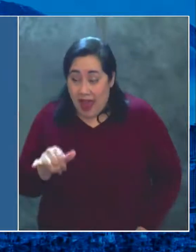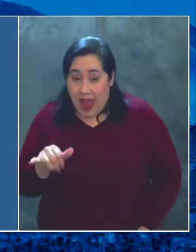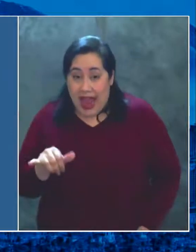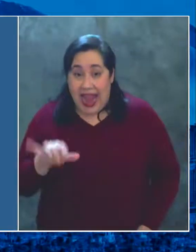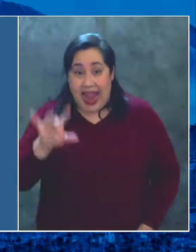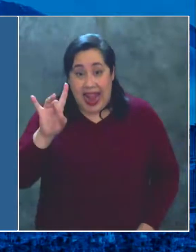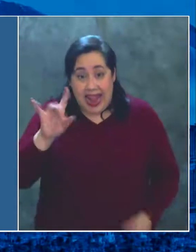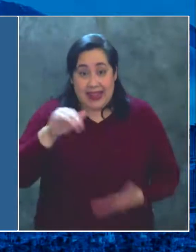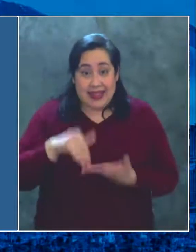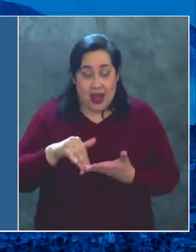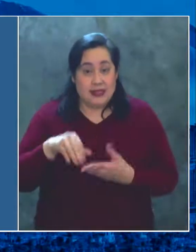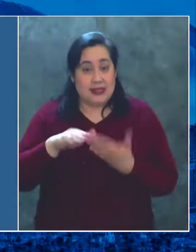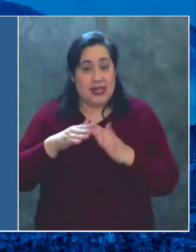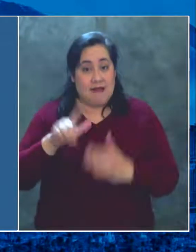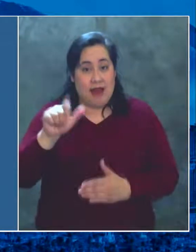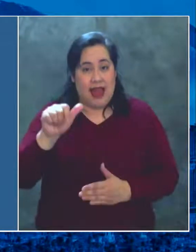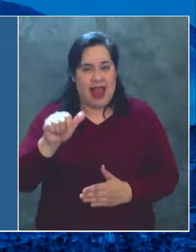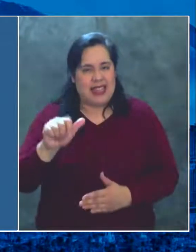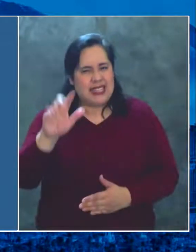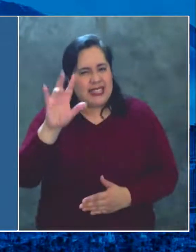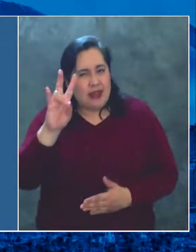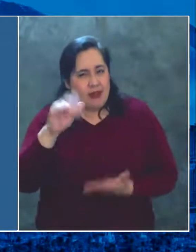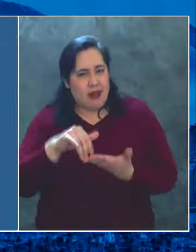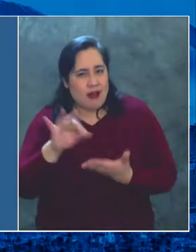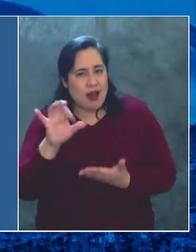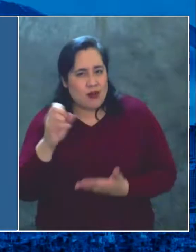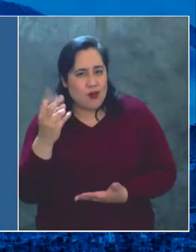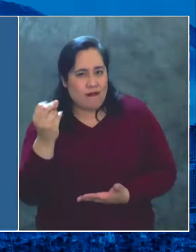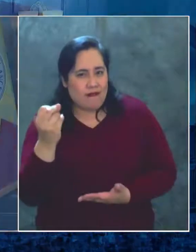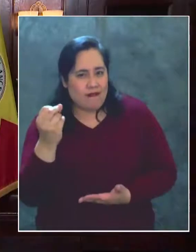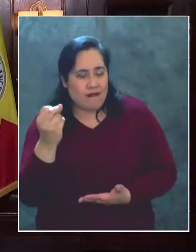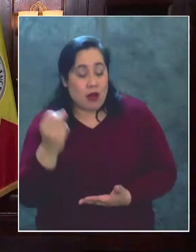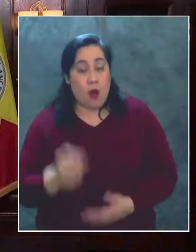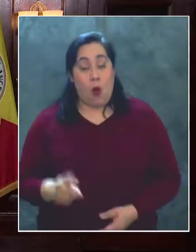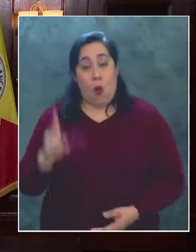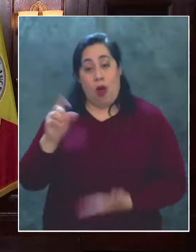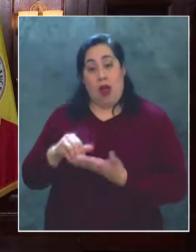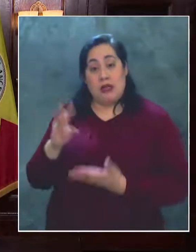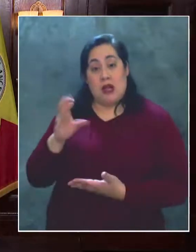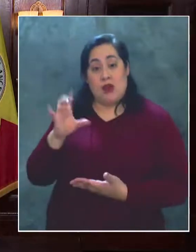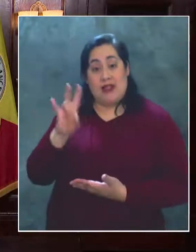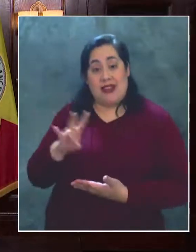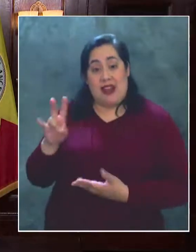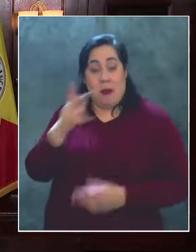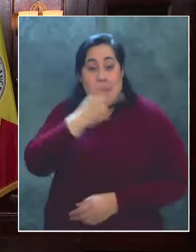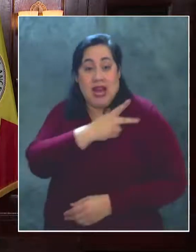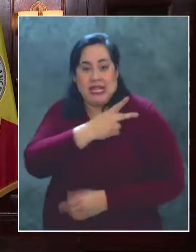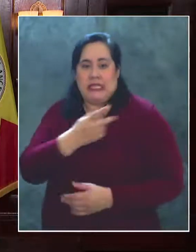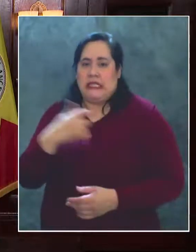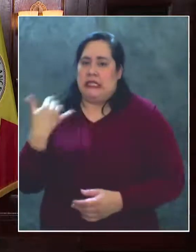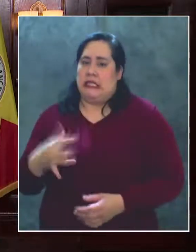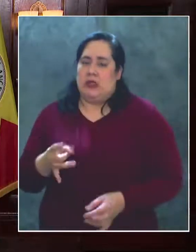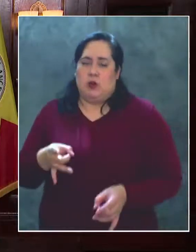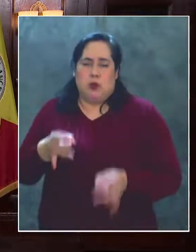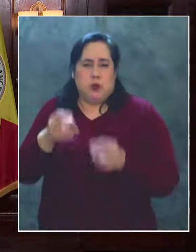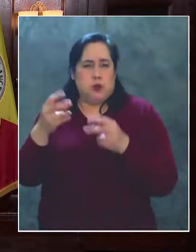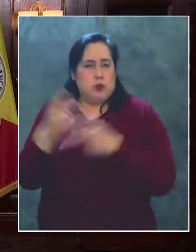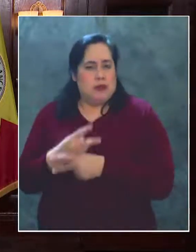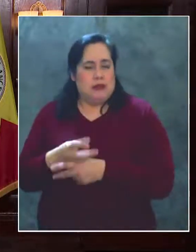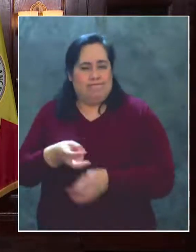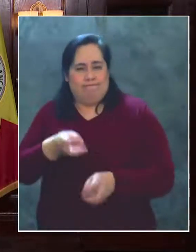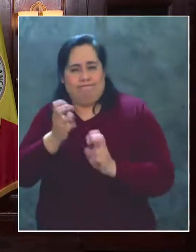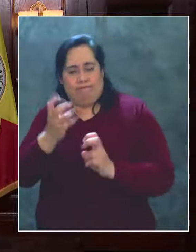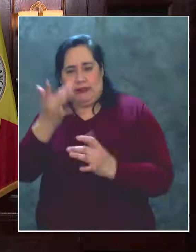IN THE CITY OF LOSS, 7912.